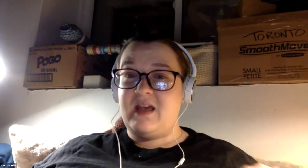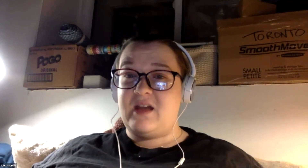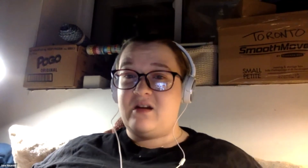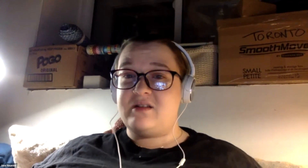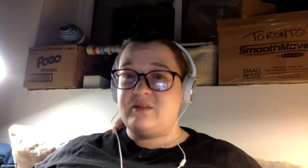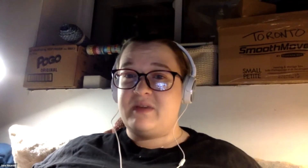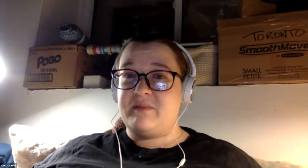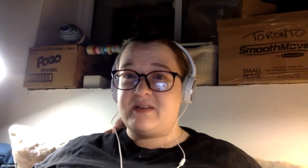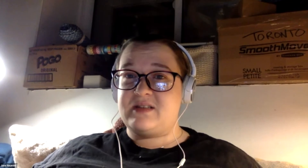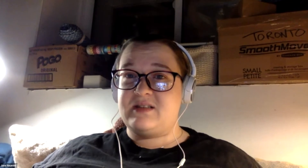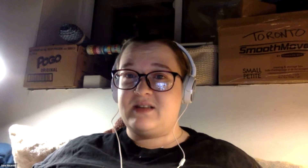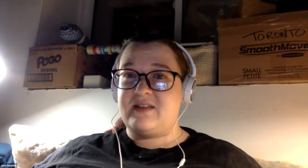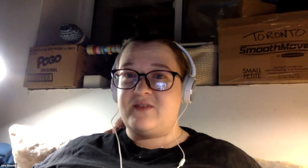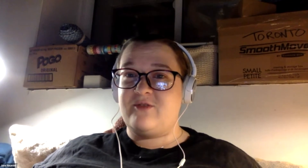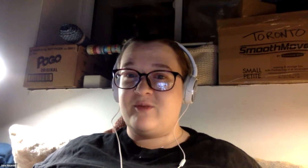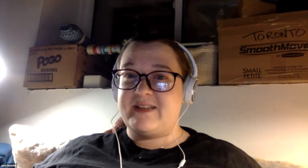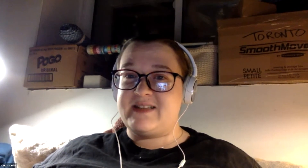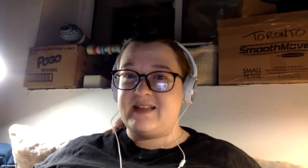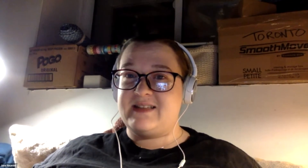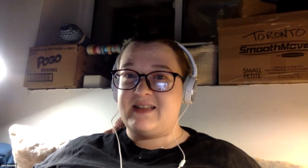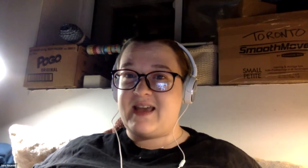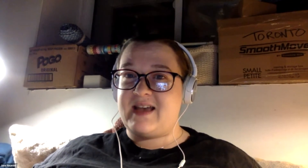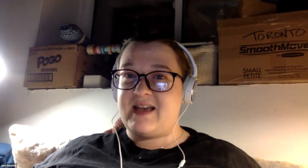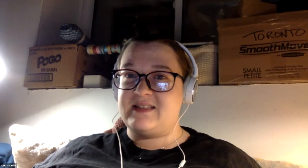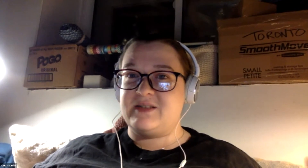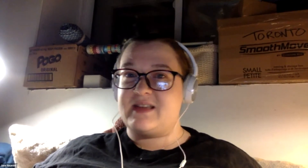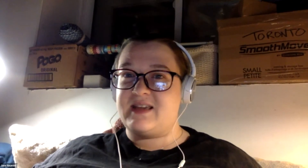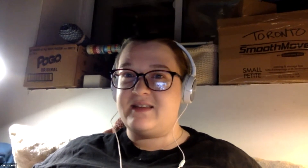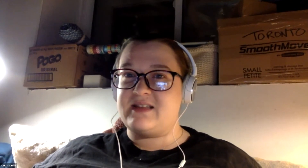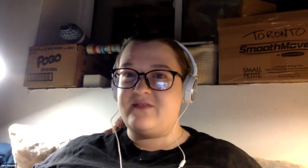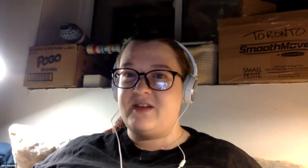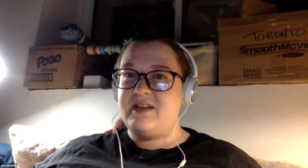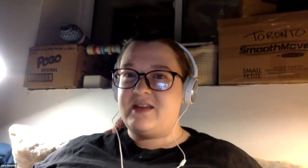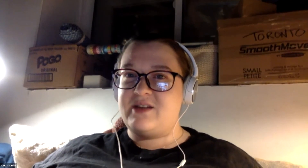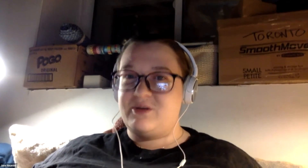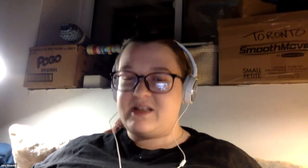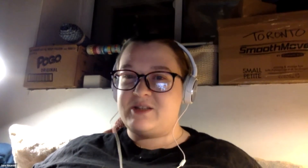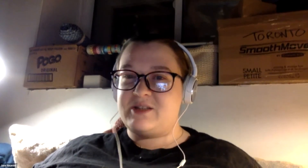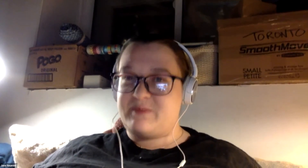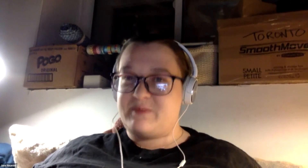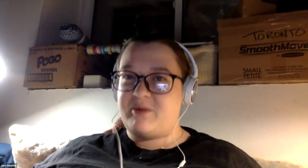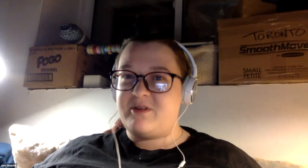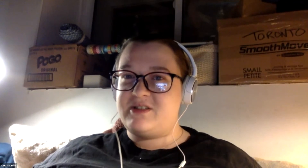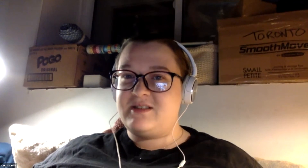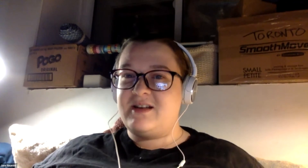and also be a busker? Like, if you have a really talented cast that do singing and stuff, can you use that as part of your promotion?